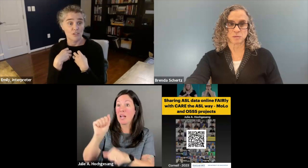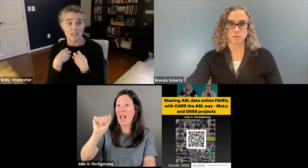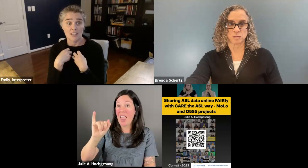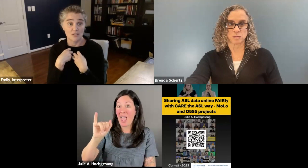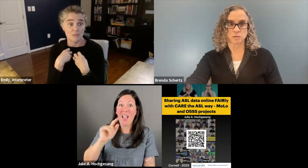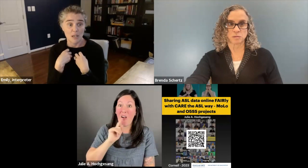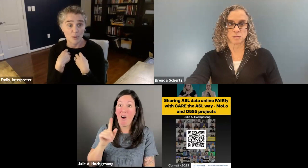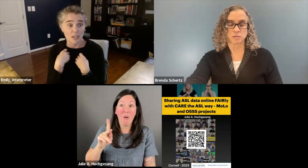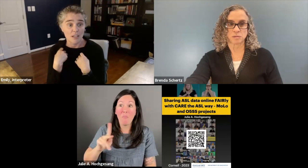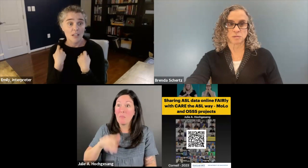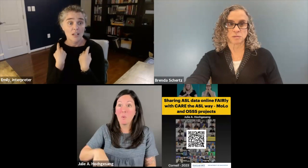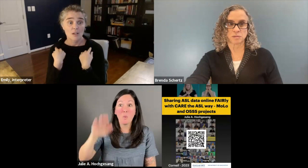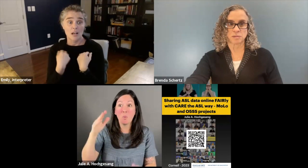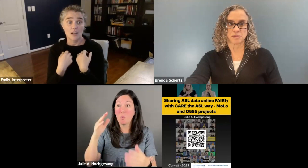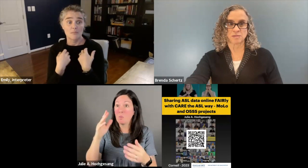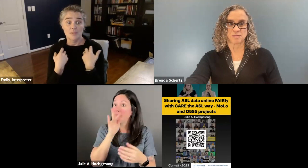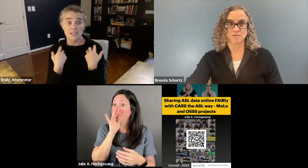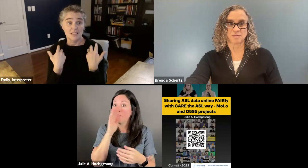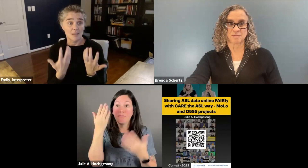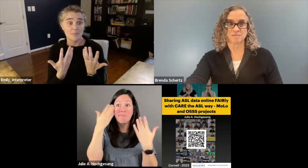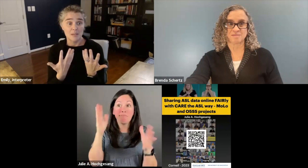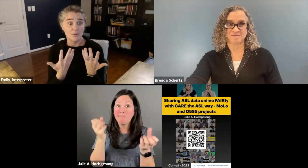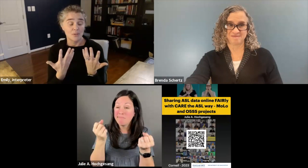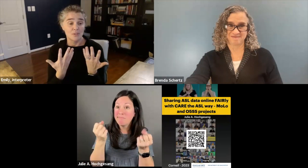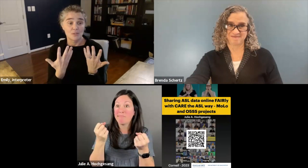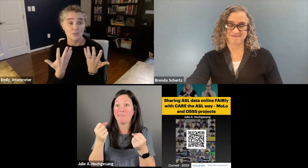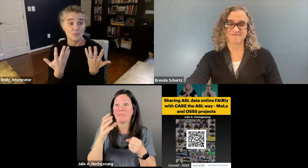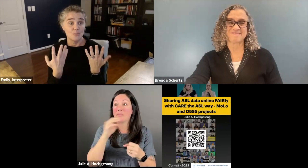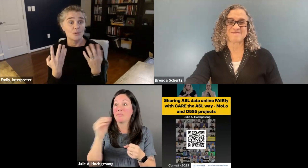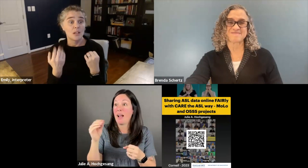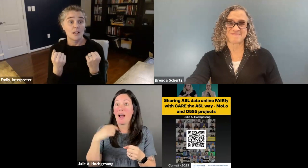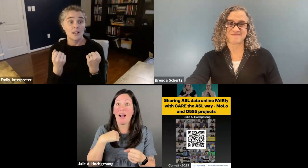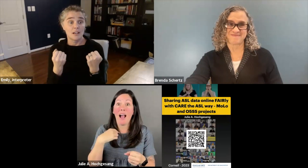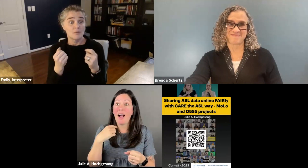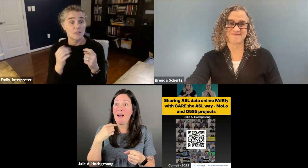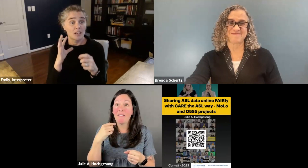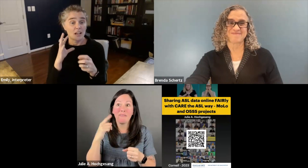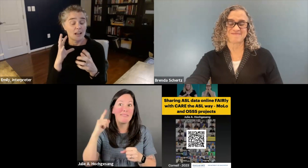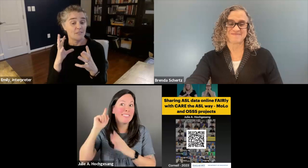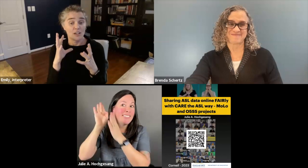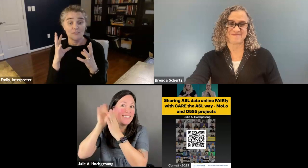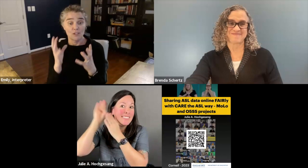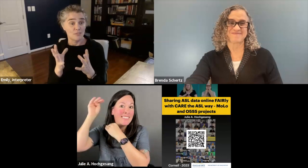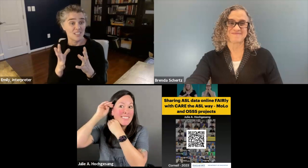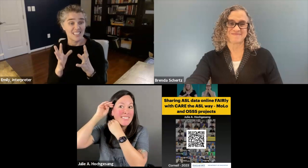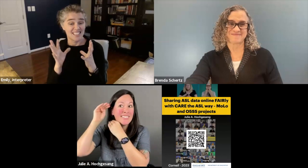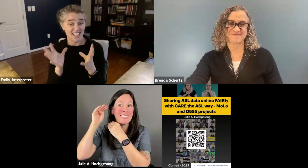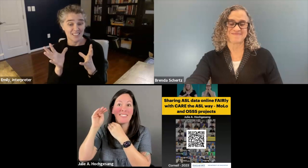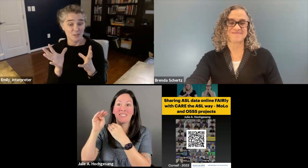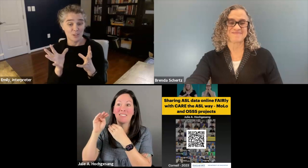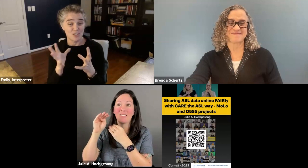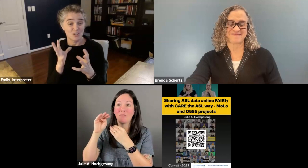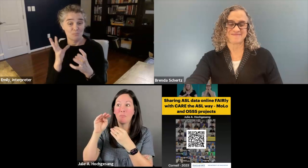that I do in my work some people who have are involved in these s language